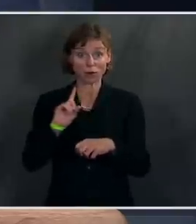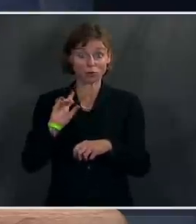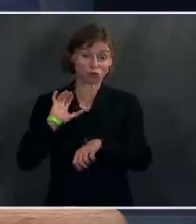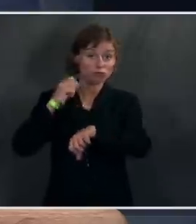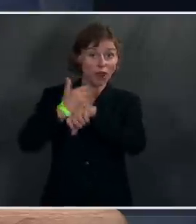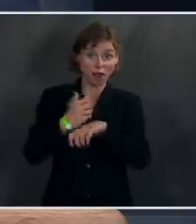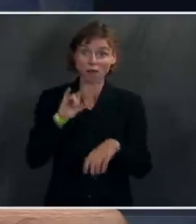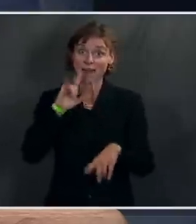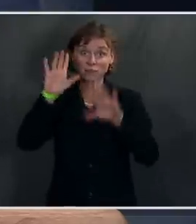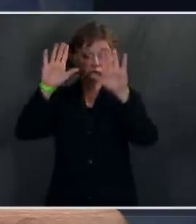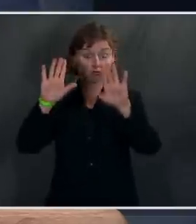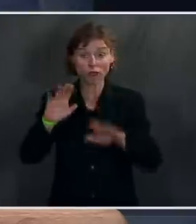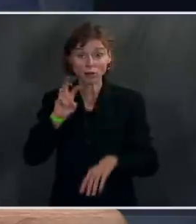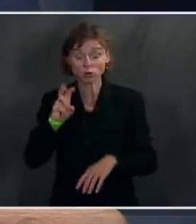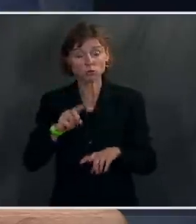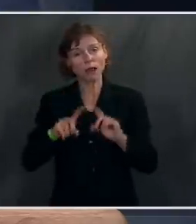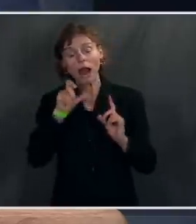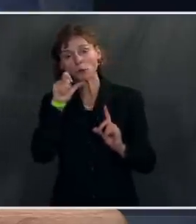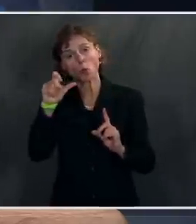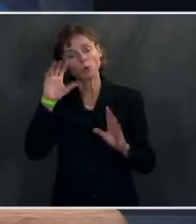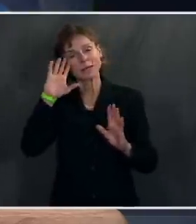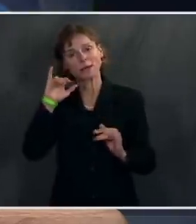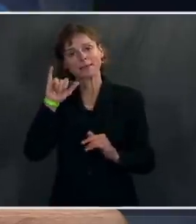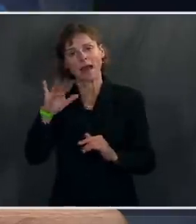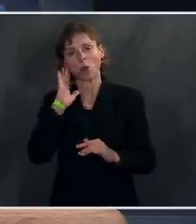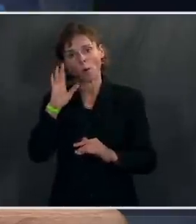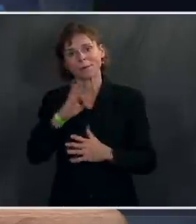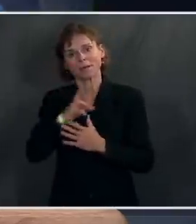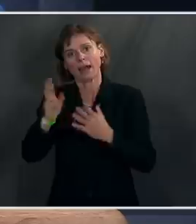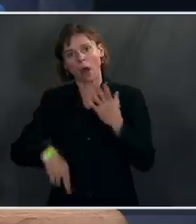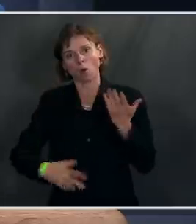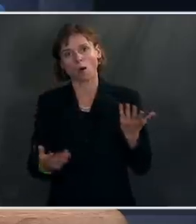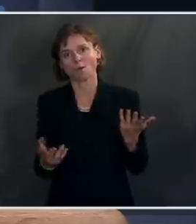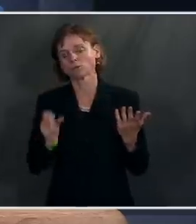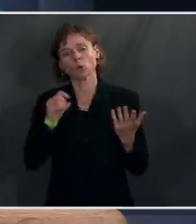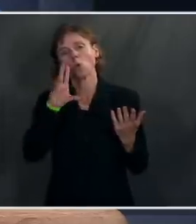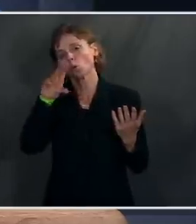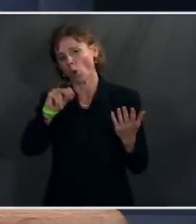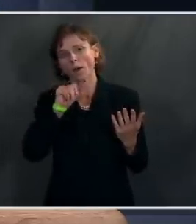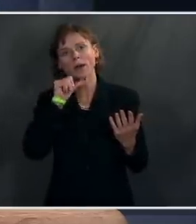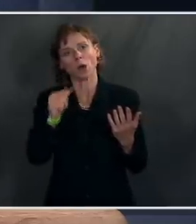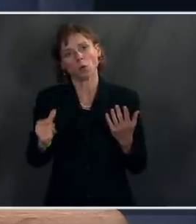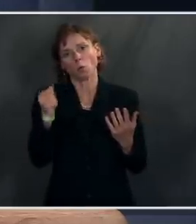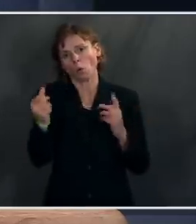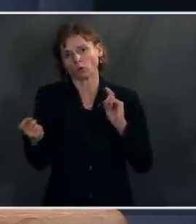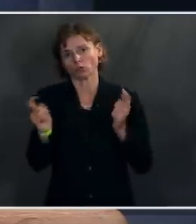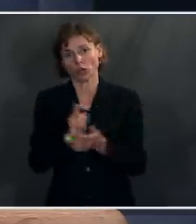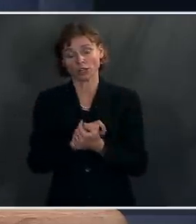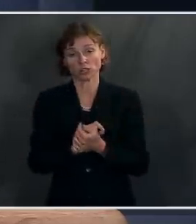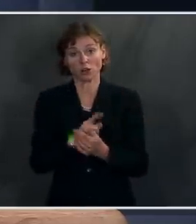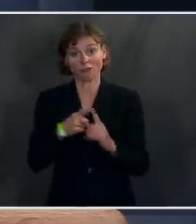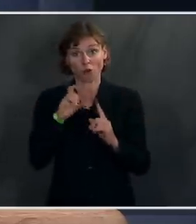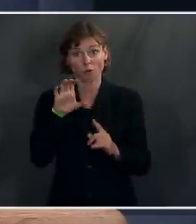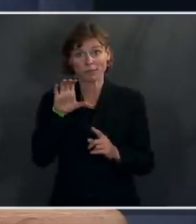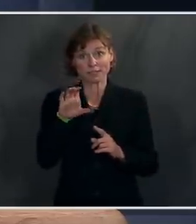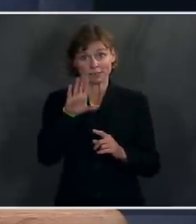what the outcome of the jobs numbers will be. So, no, it will not change. As we saw from the CBO, numbers were there --